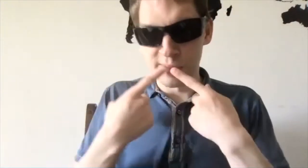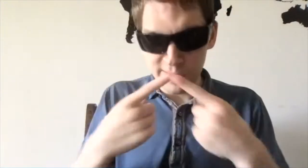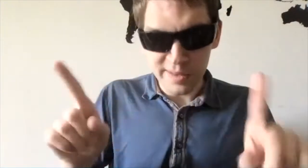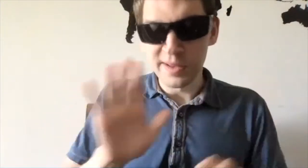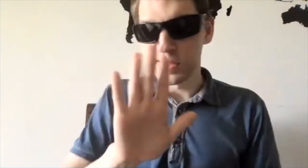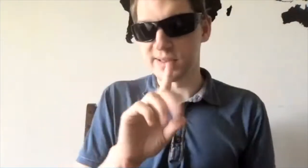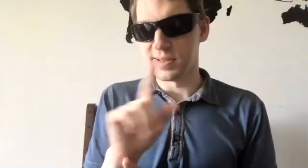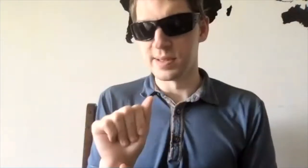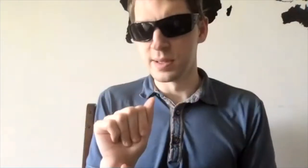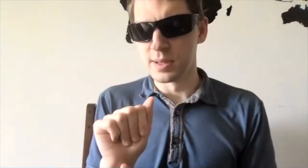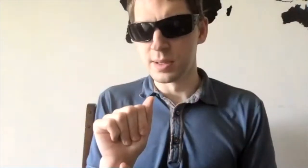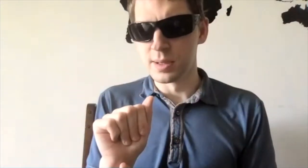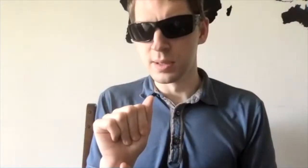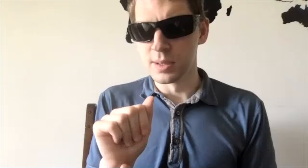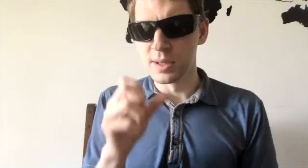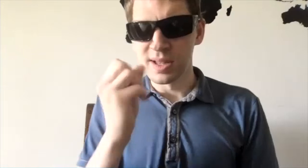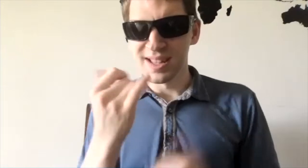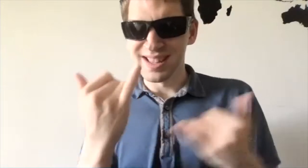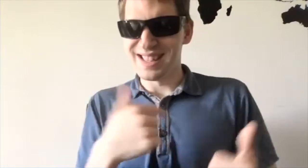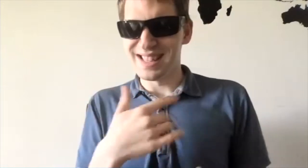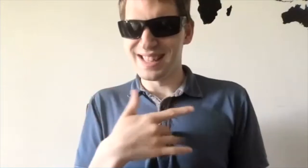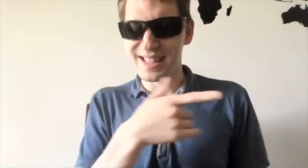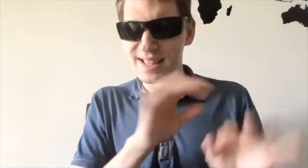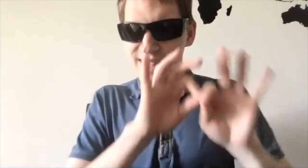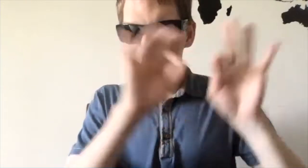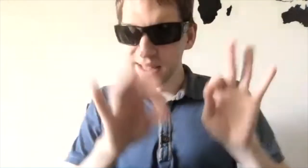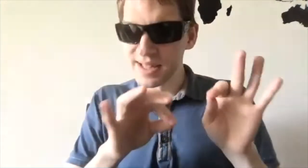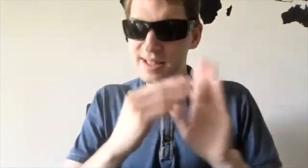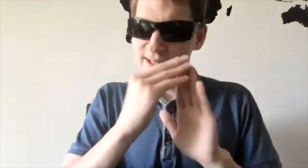We have to declare that to the ADA